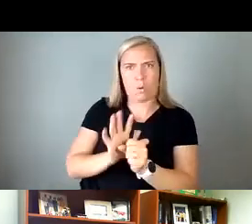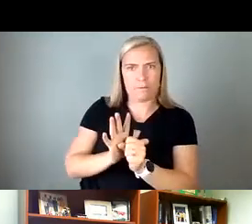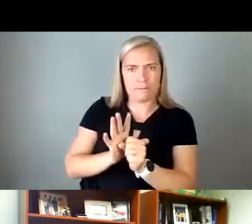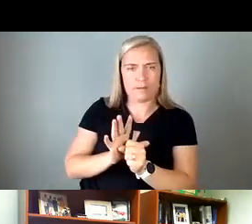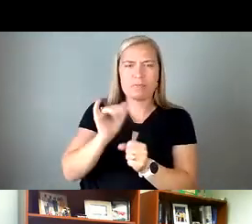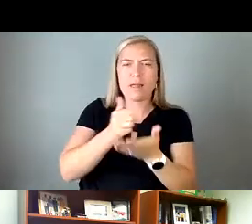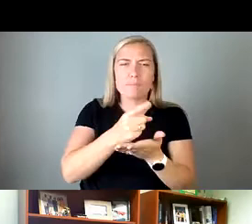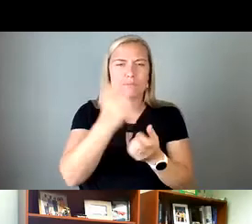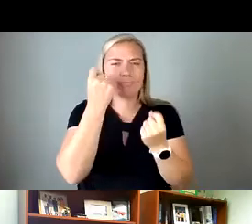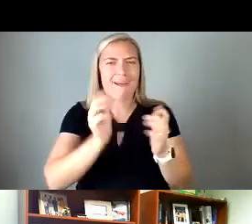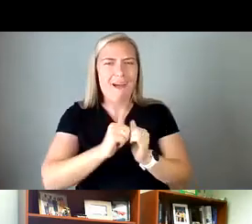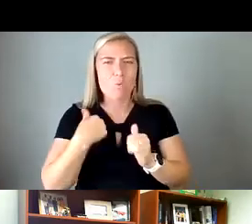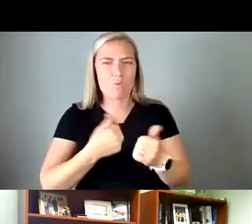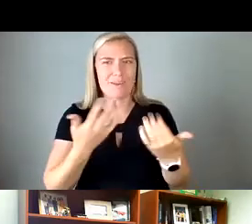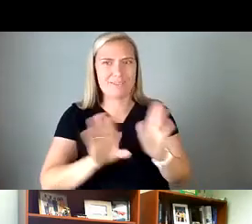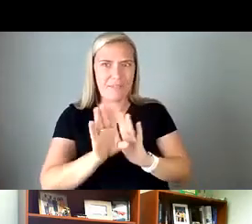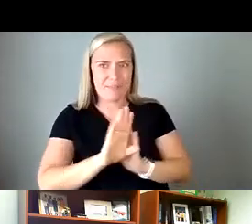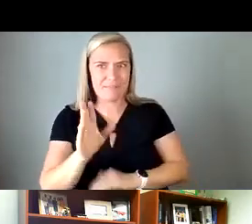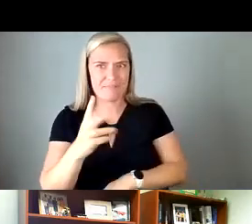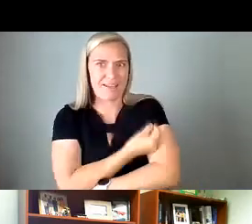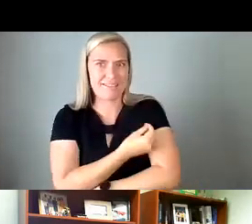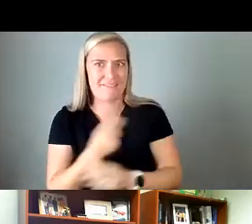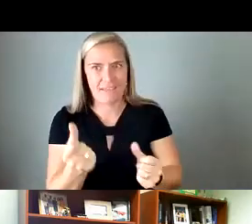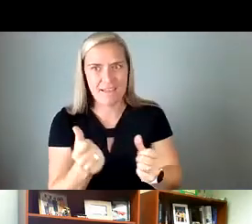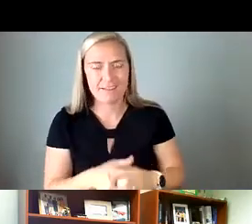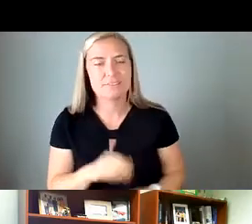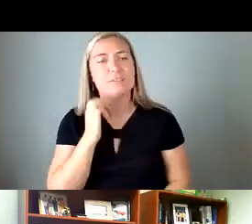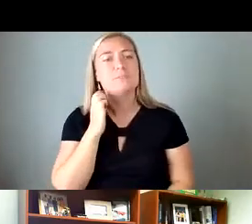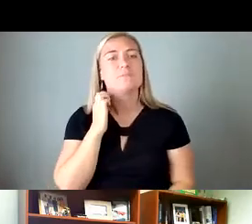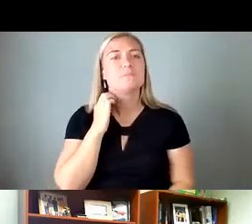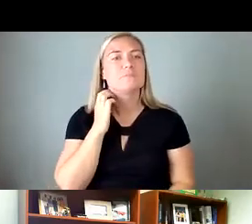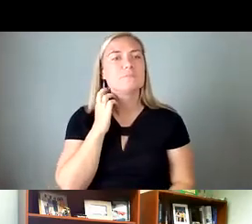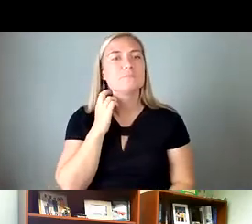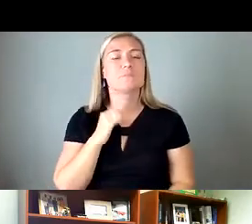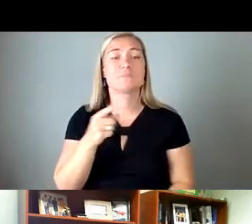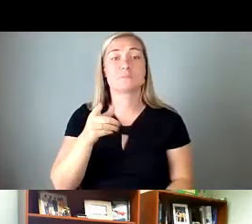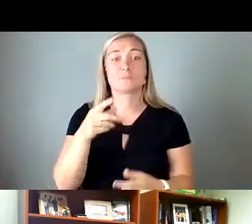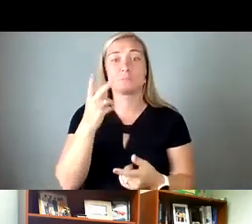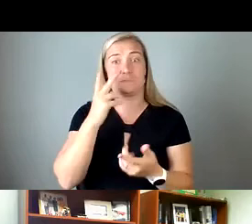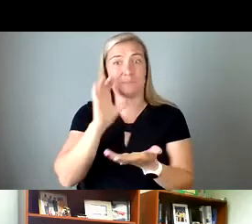community was able to develop these vaccines so quickly. So looking at this diagram on the far left